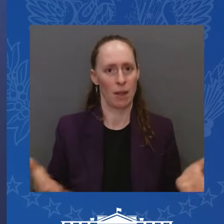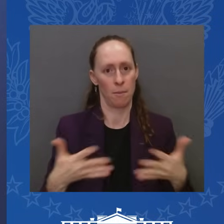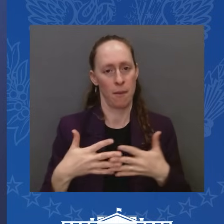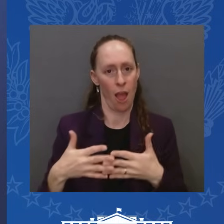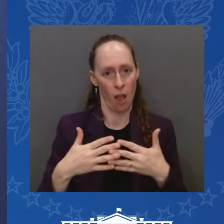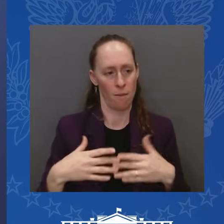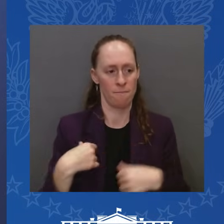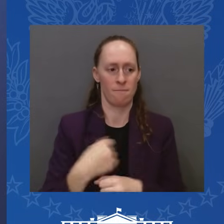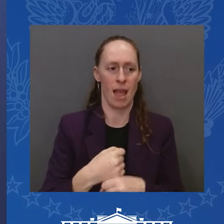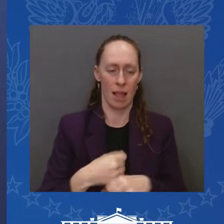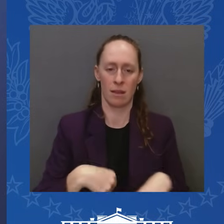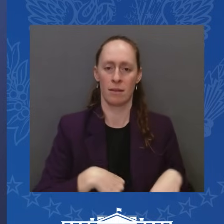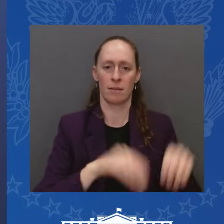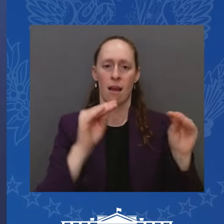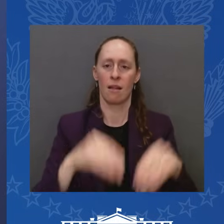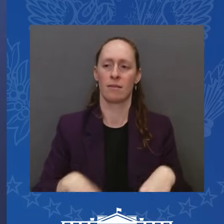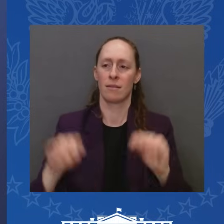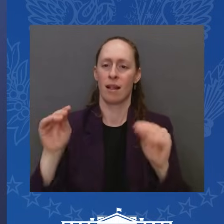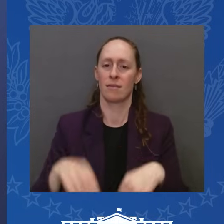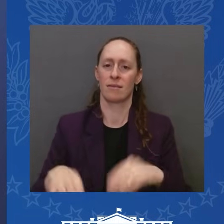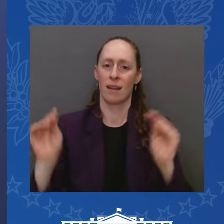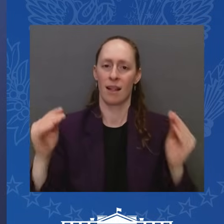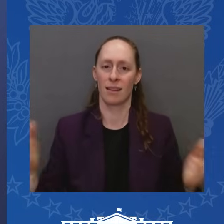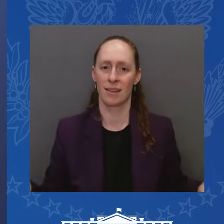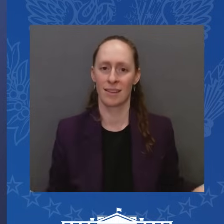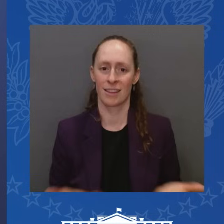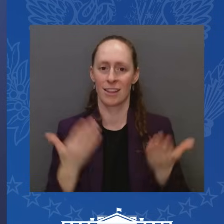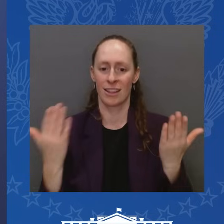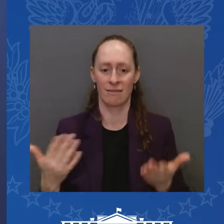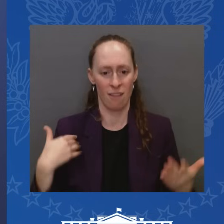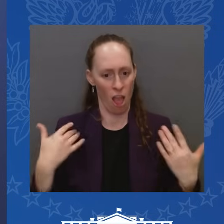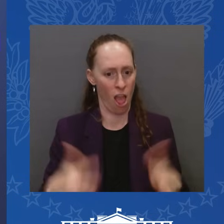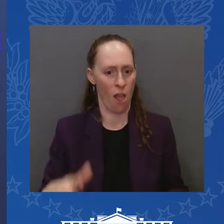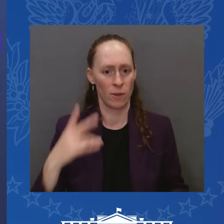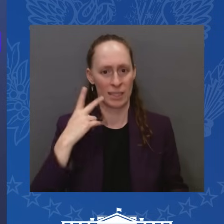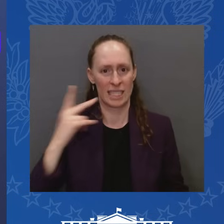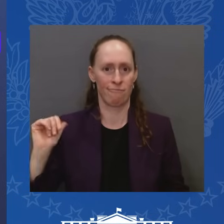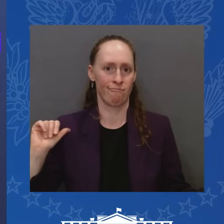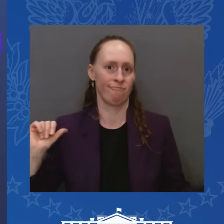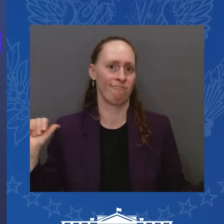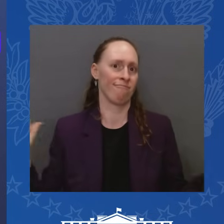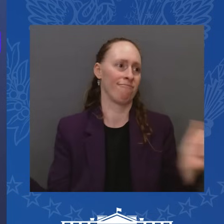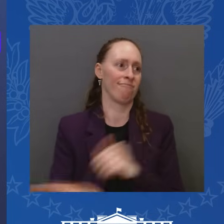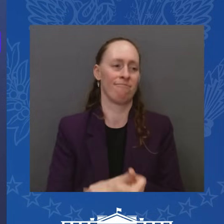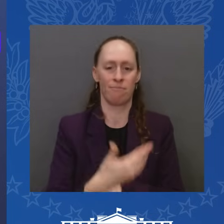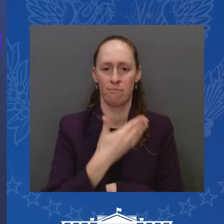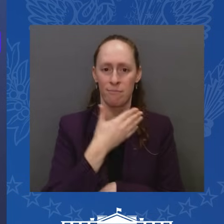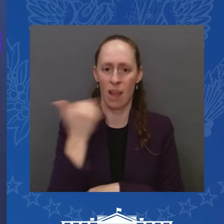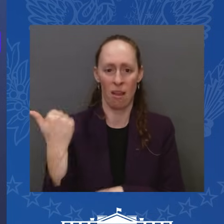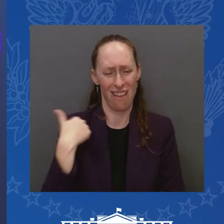I truly believe this country is about to take off, because, for the first time in a long time, we're investing in America